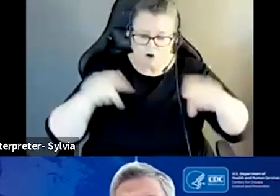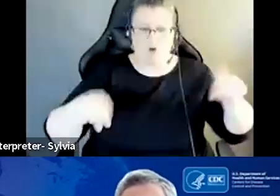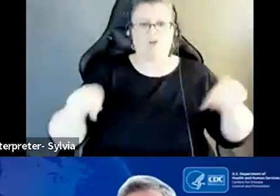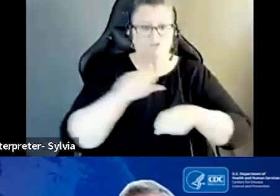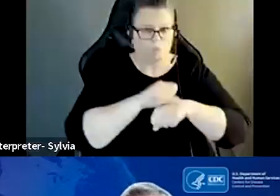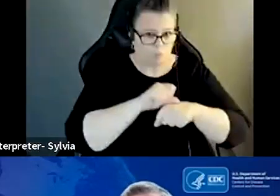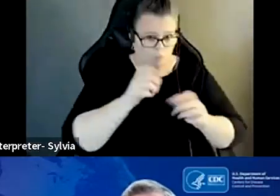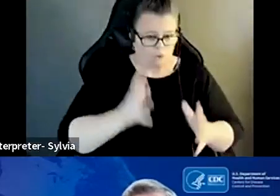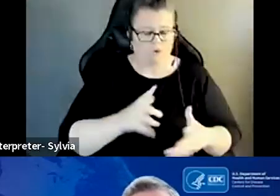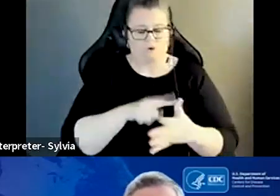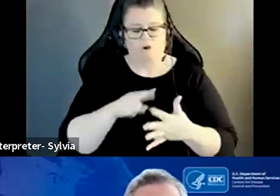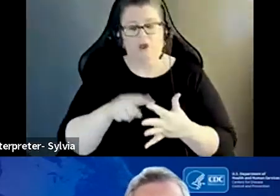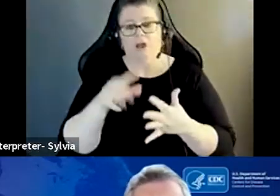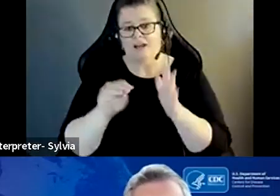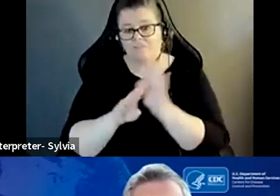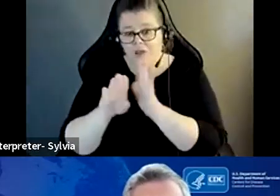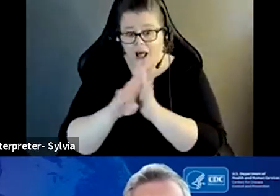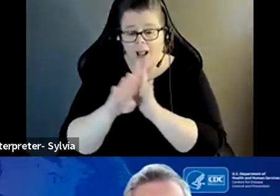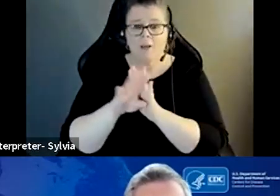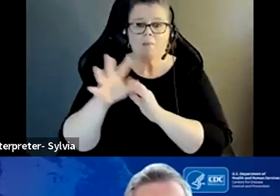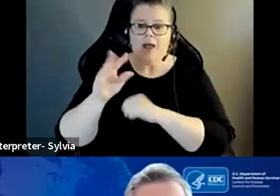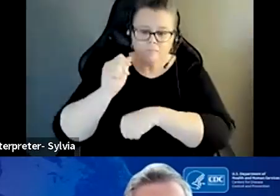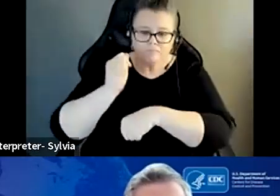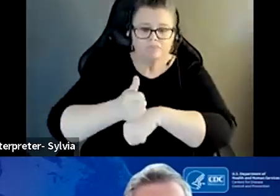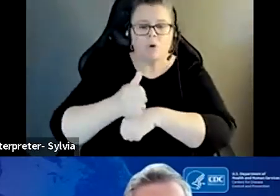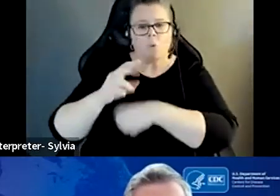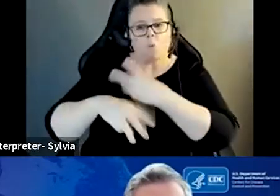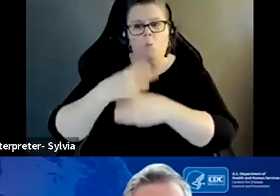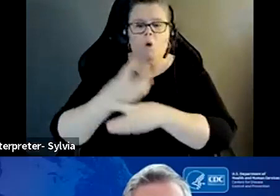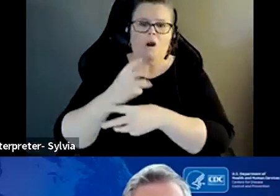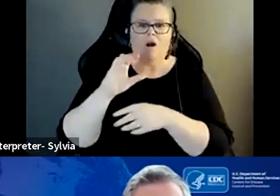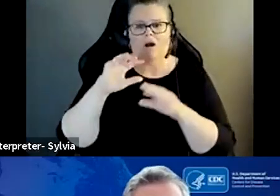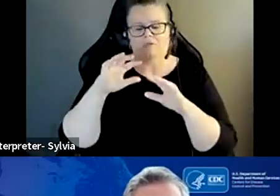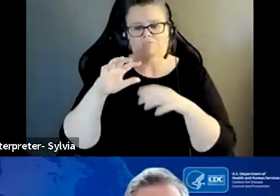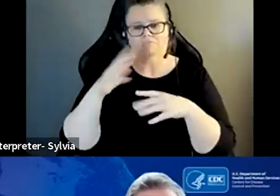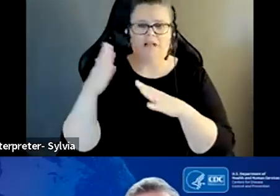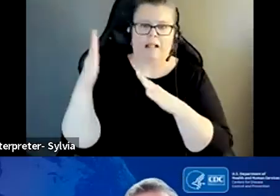and deploying world-class data and analytics, maintaining state-of-the-art laboratories,